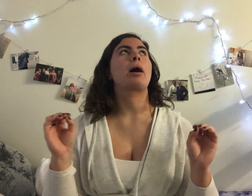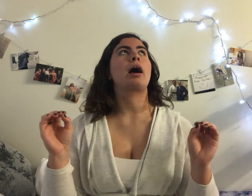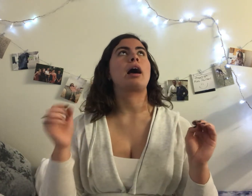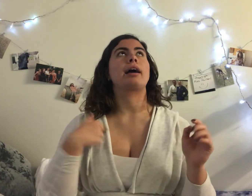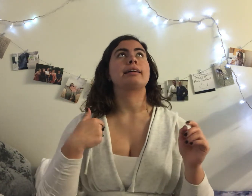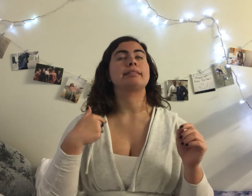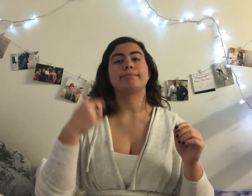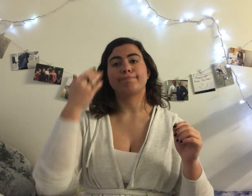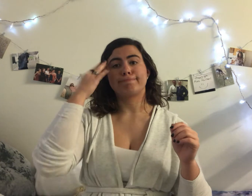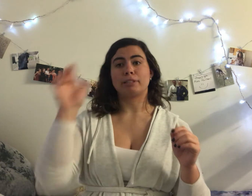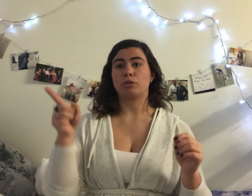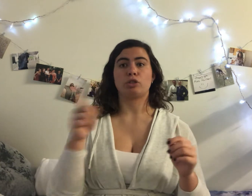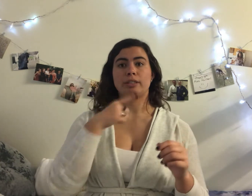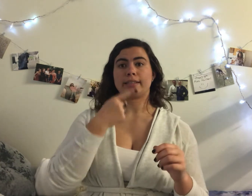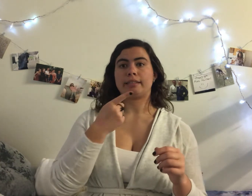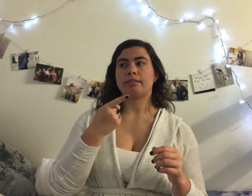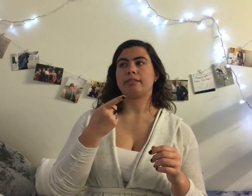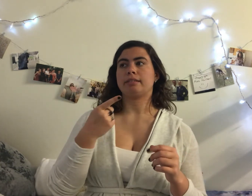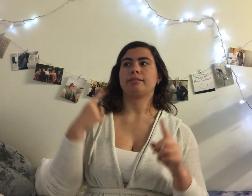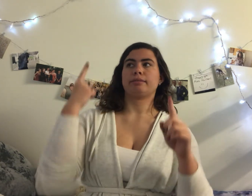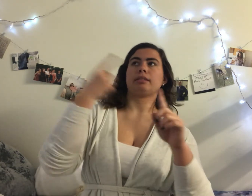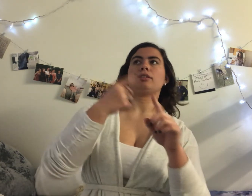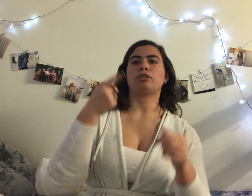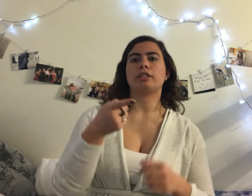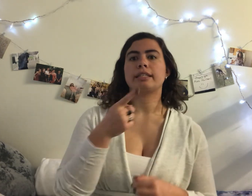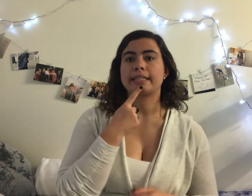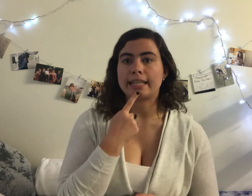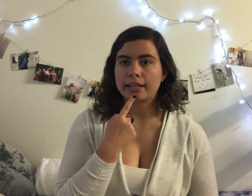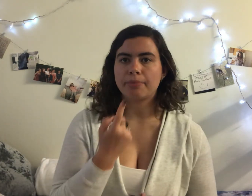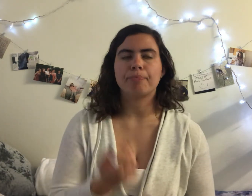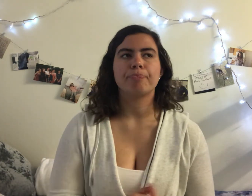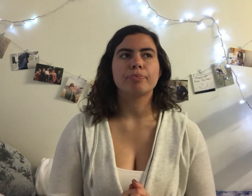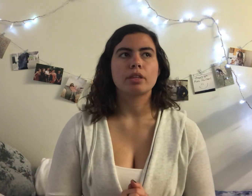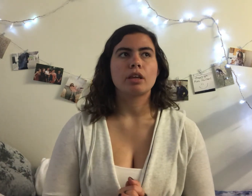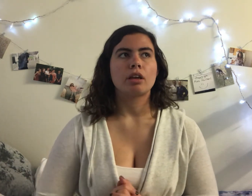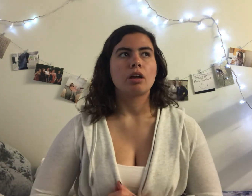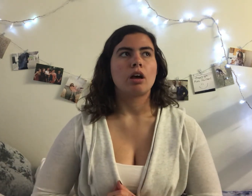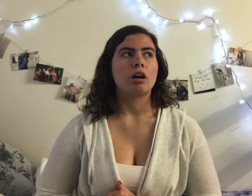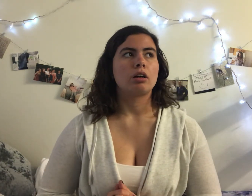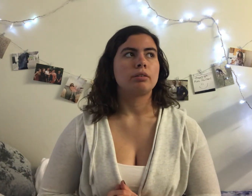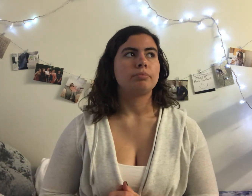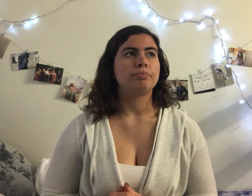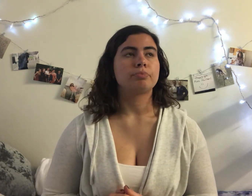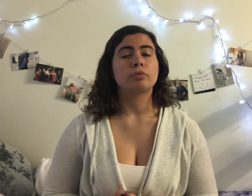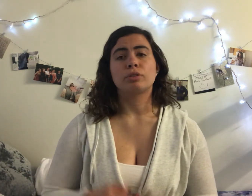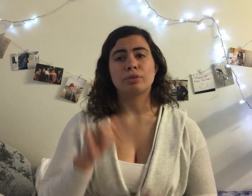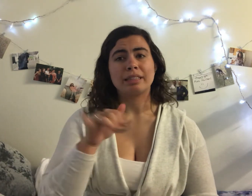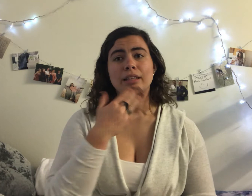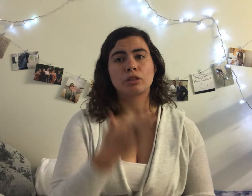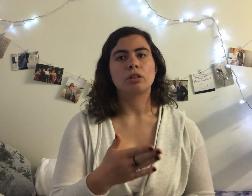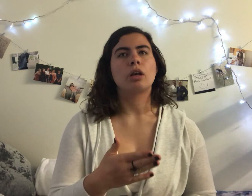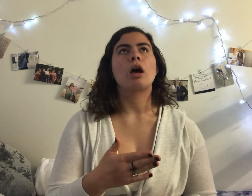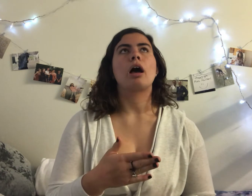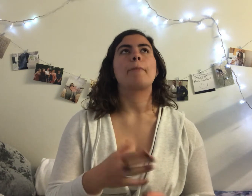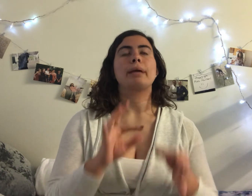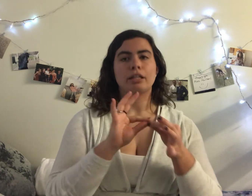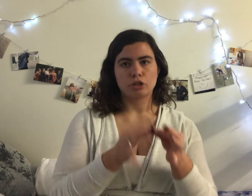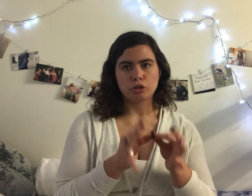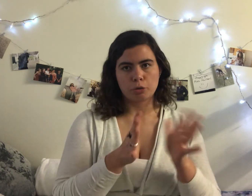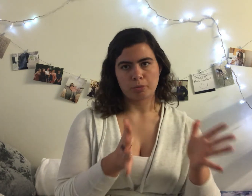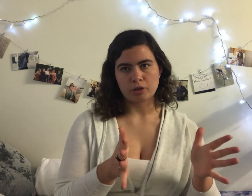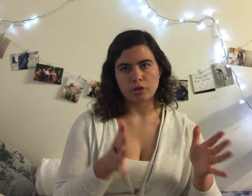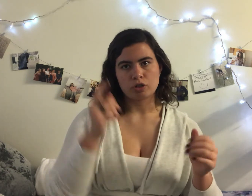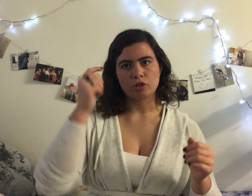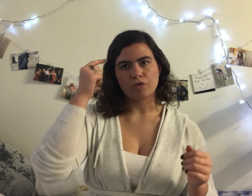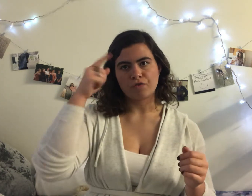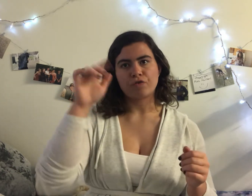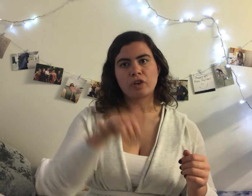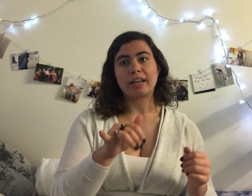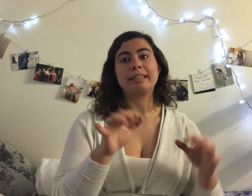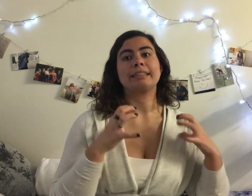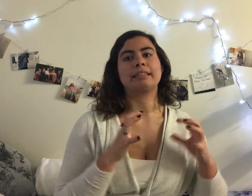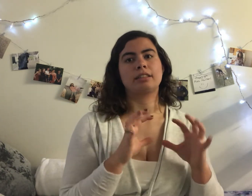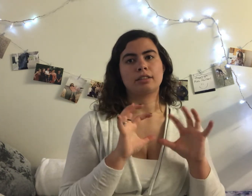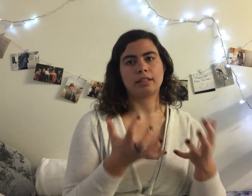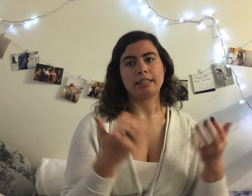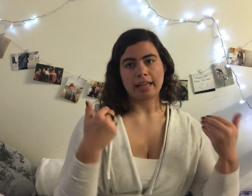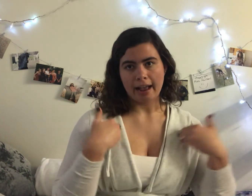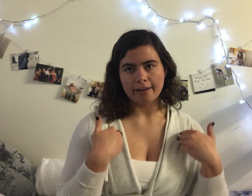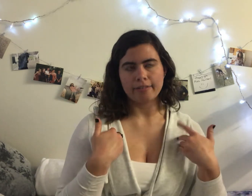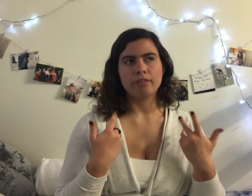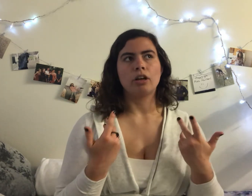I didn't know she was hearing until she told us which is really good. We do have interpreters for that class.